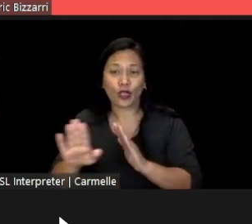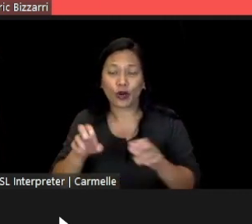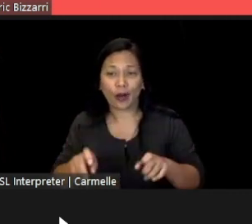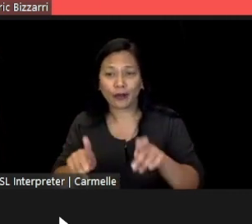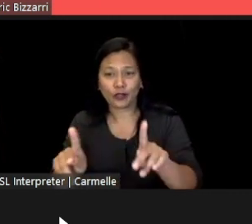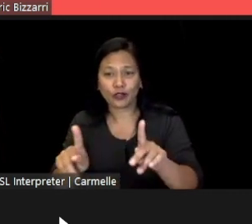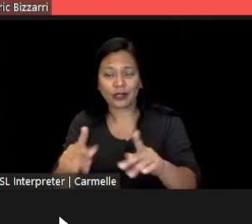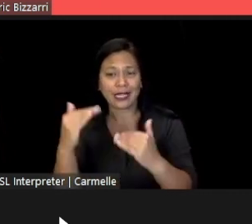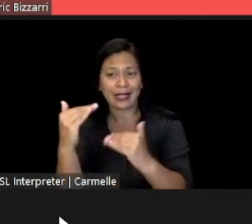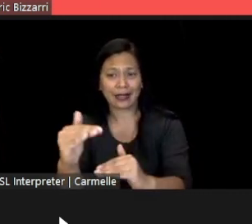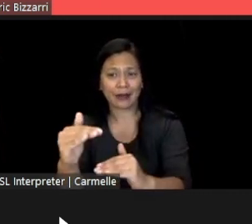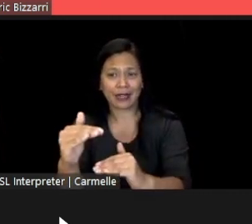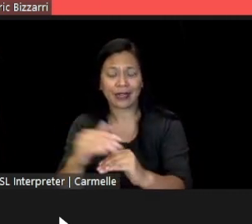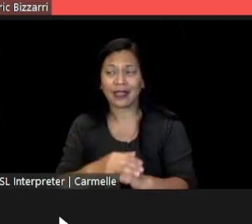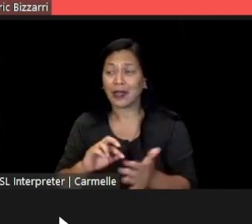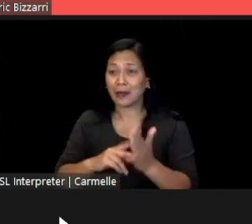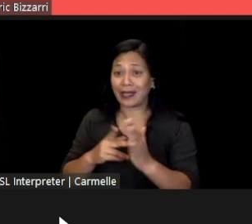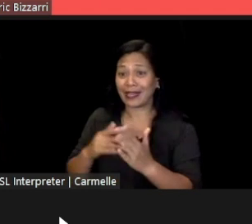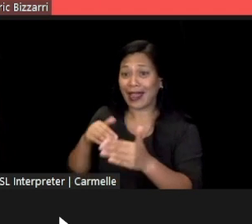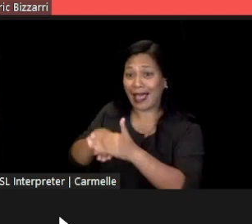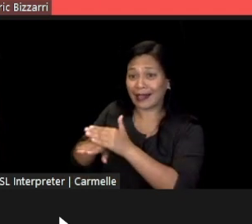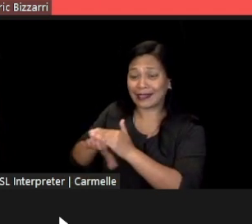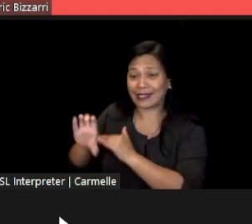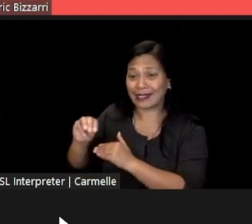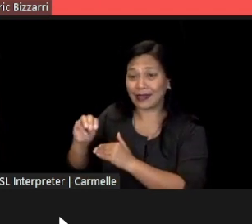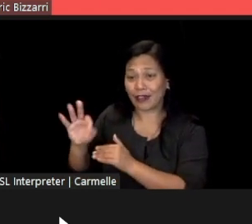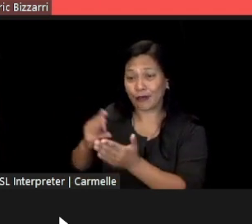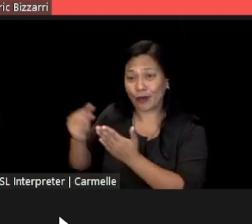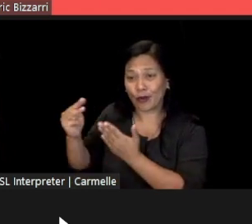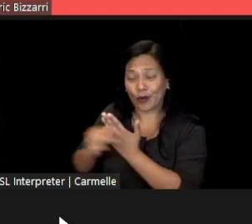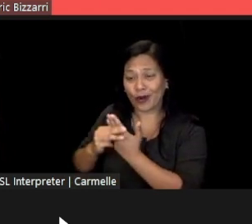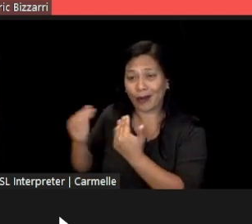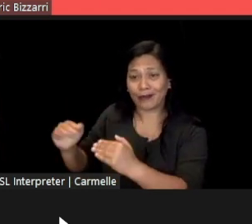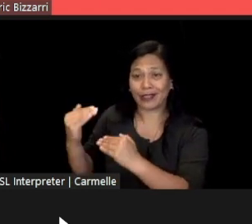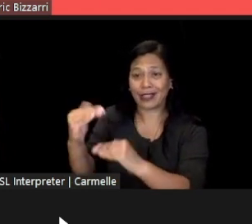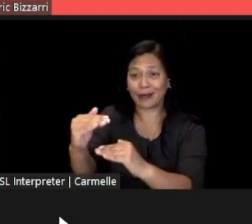to the CMF's programs as other groups have.